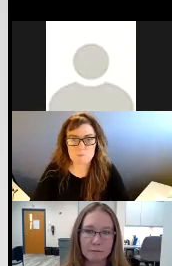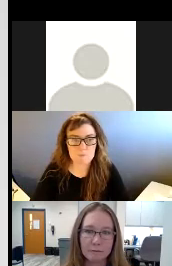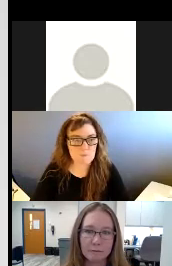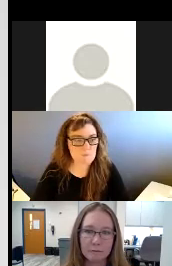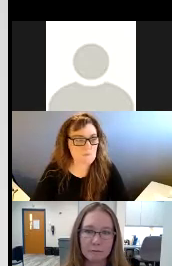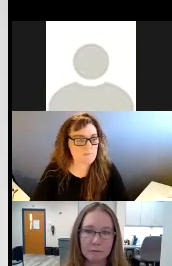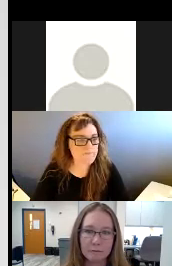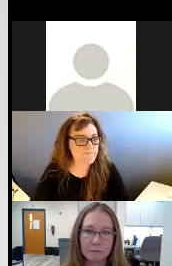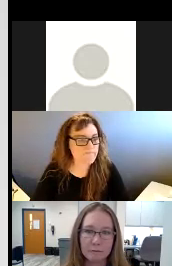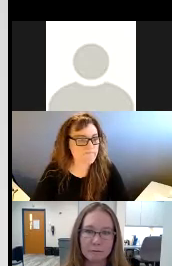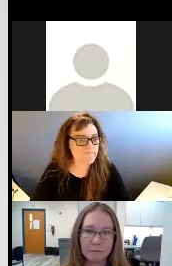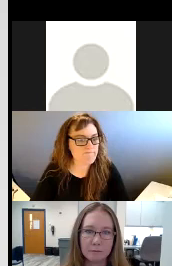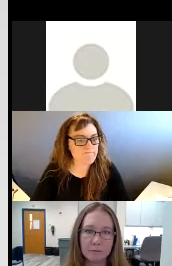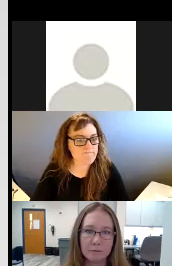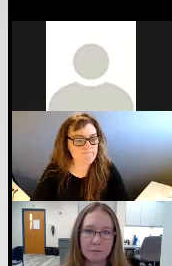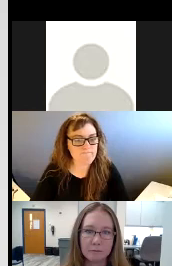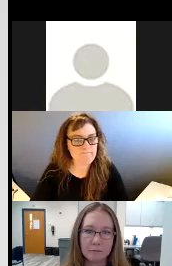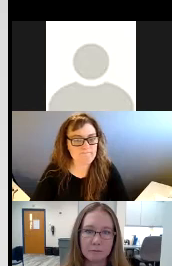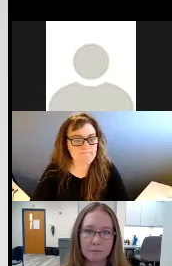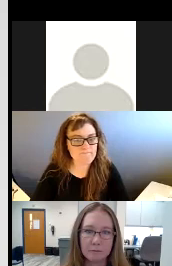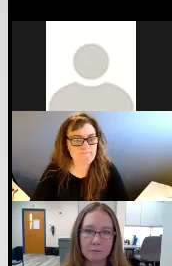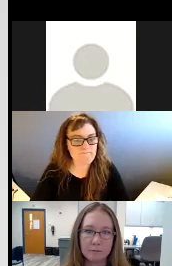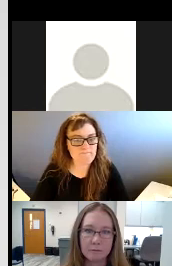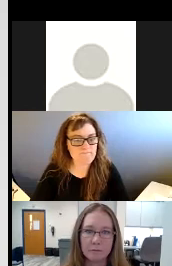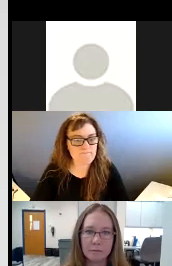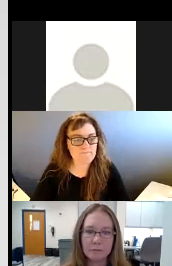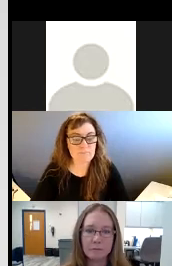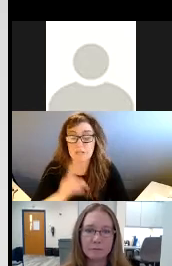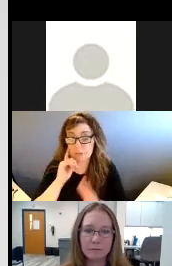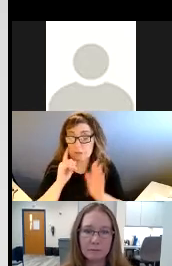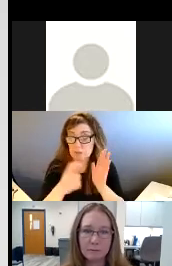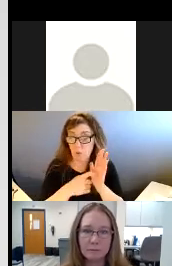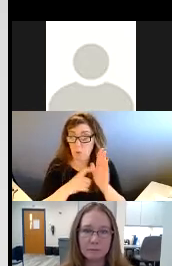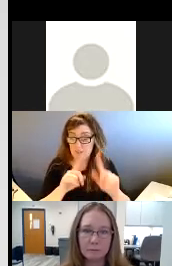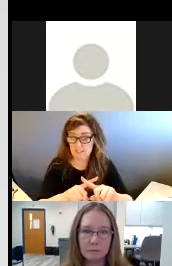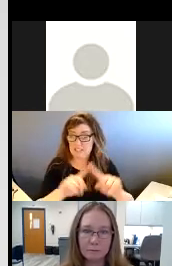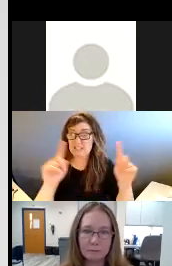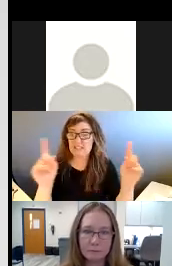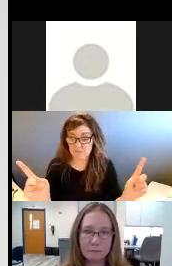SO, THEN HERE ARE THOSE BIG CHANGES, THE BIG RENOVATIONS.